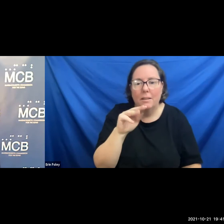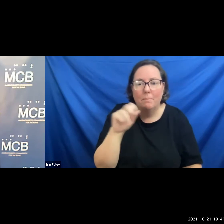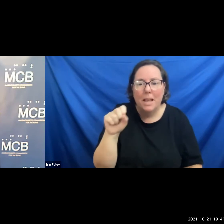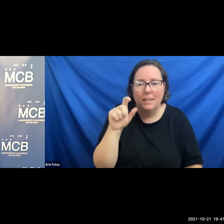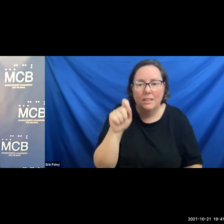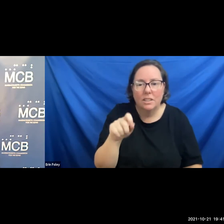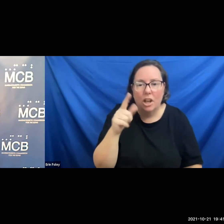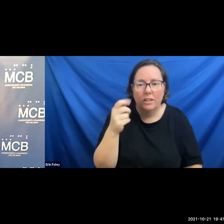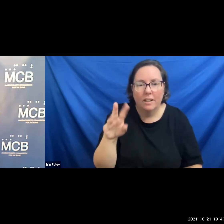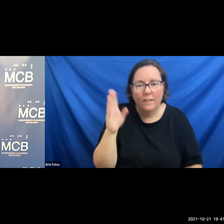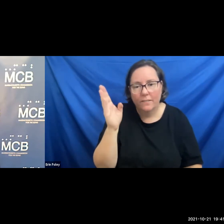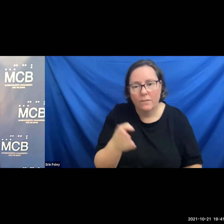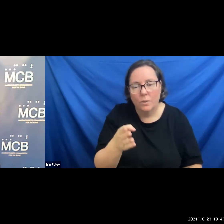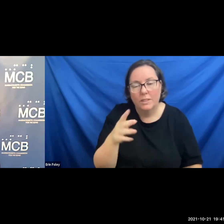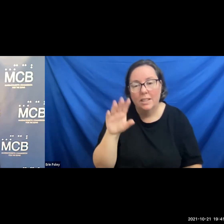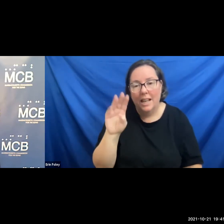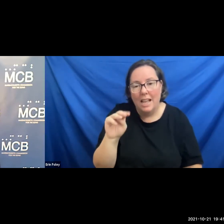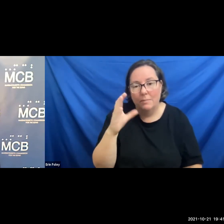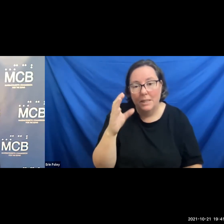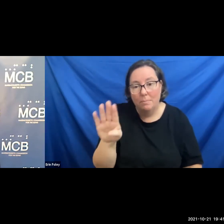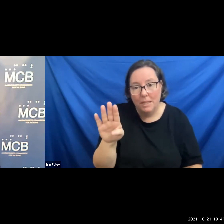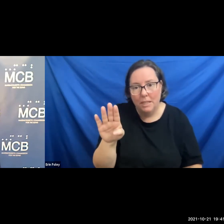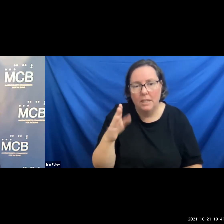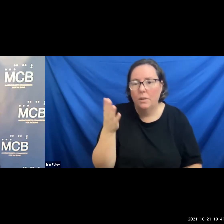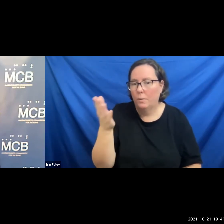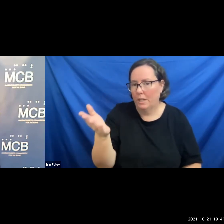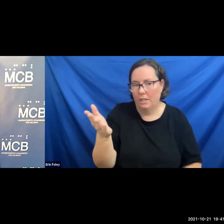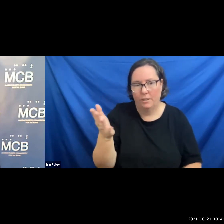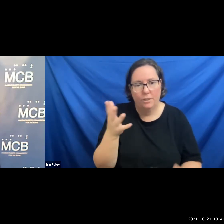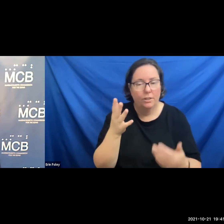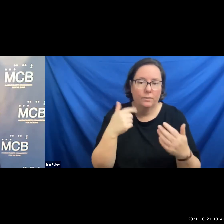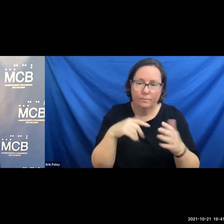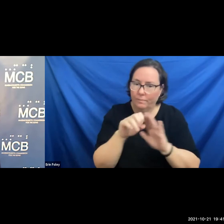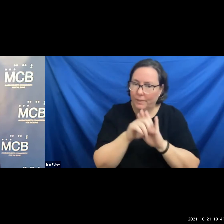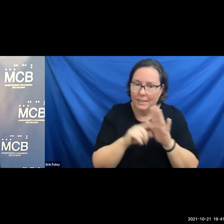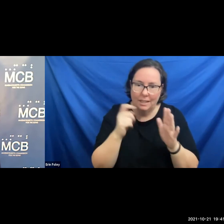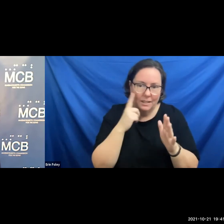We are there to serve. We're your state government working for you.